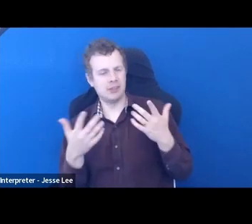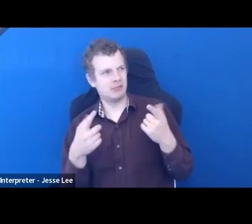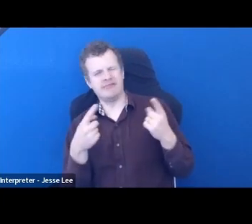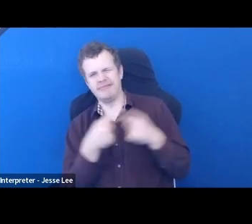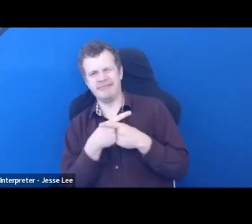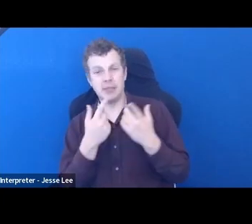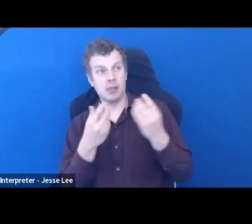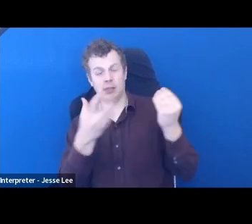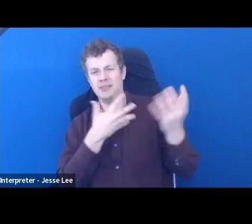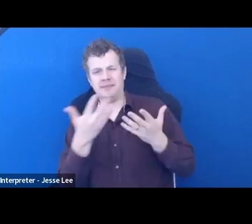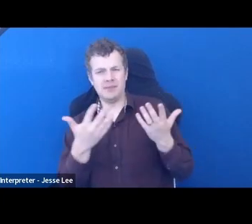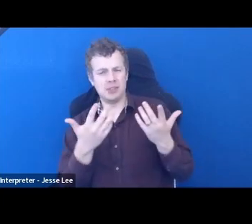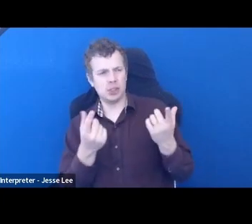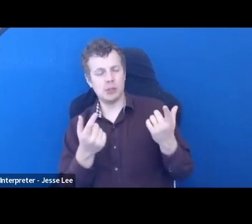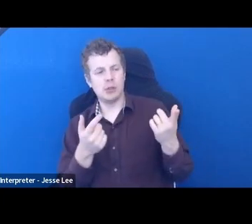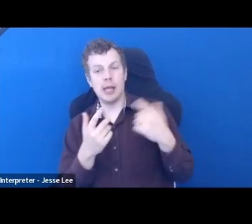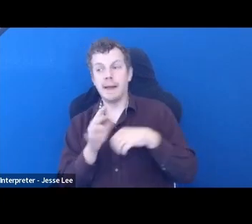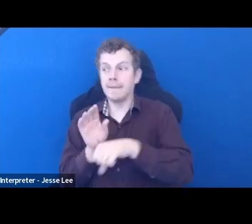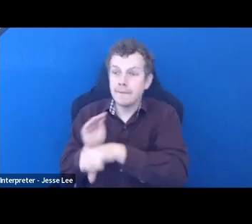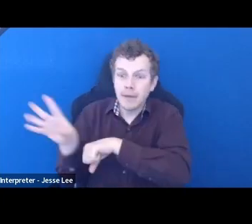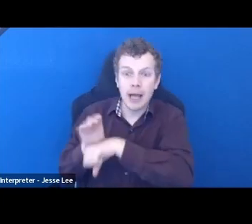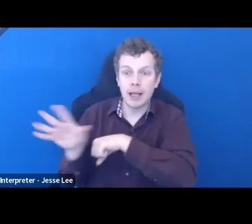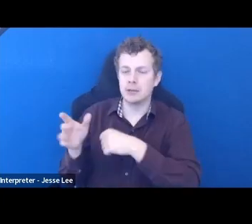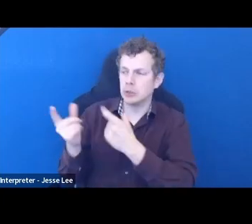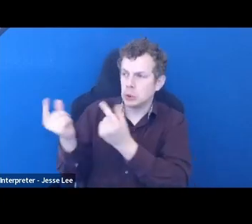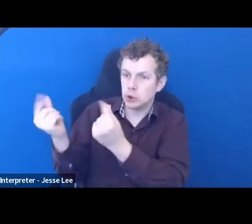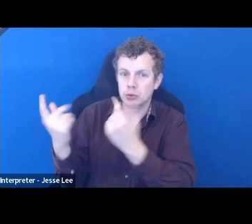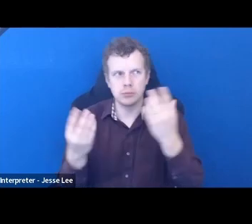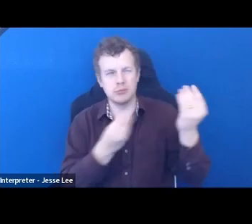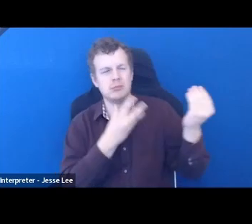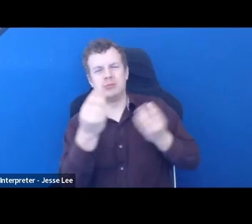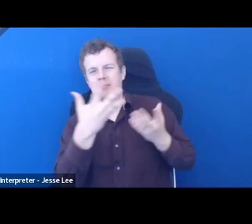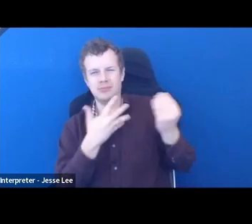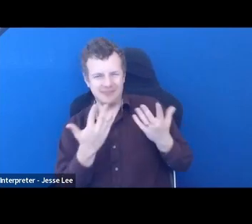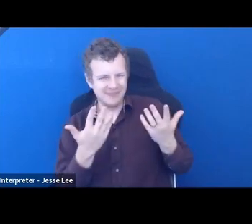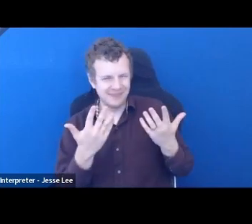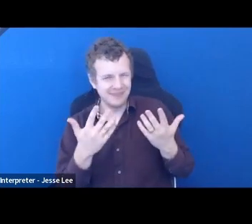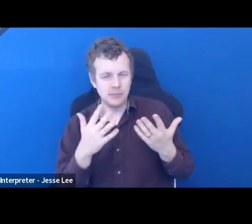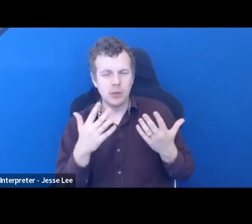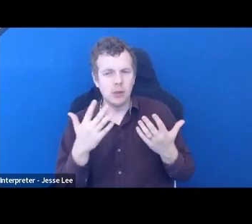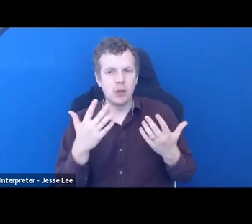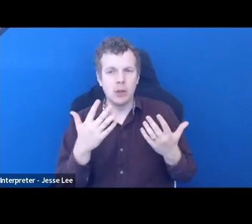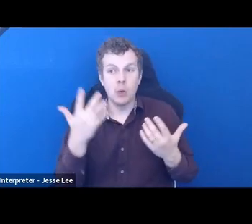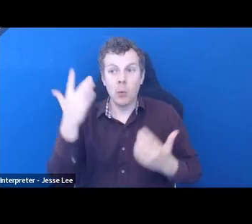And what to do next. And that's - that's what we know. That comes from that variability in the data.